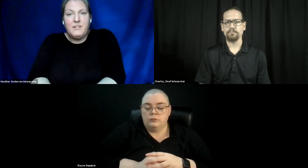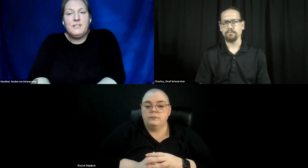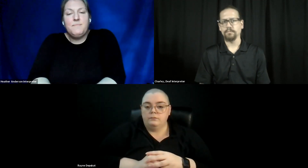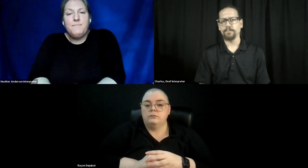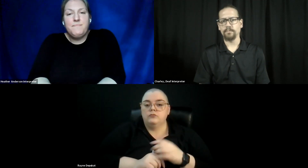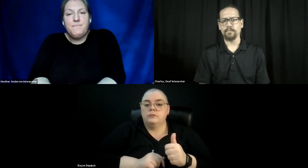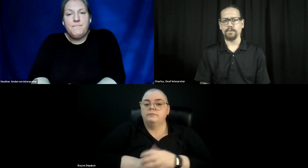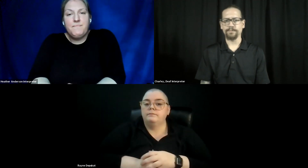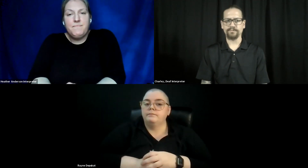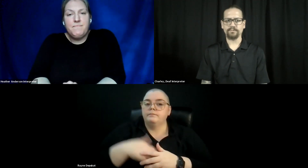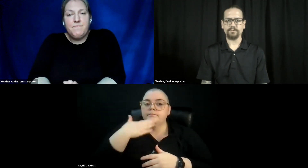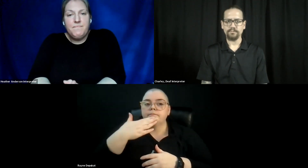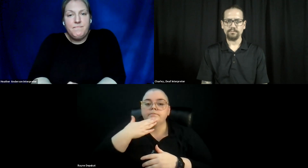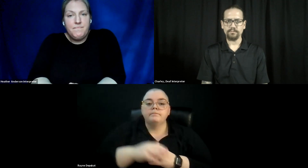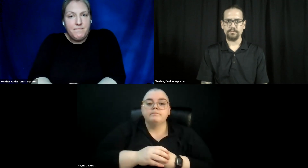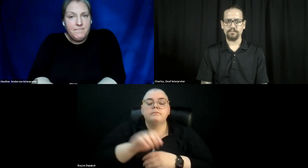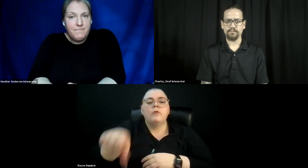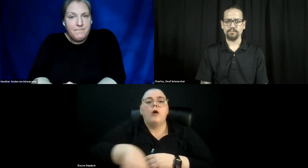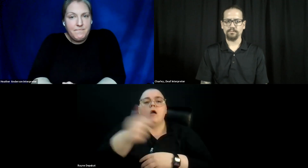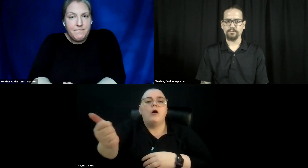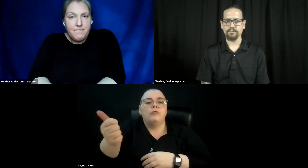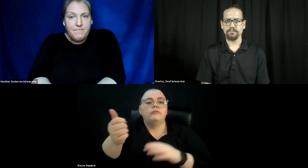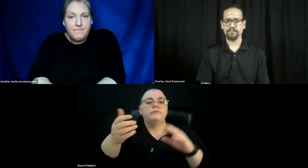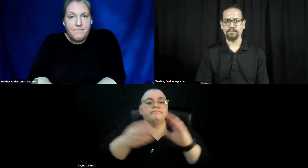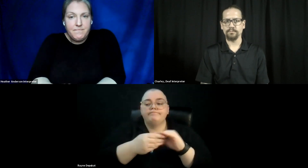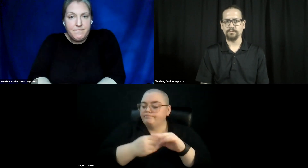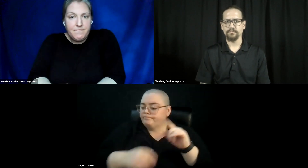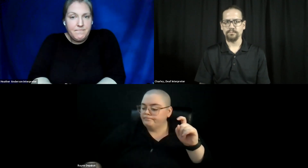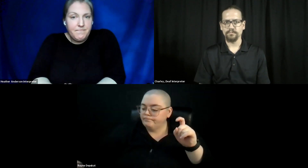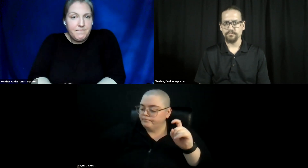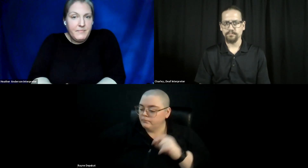perfect.